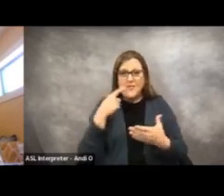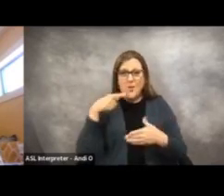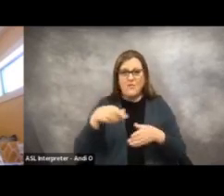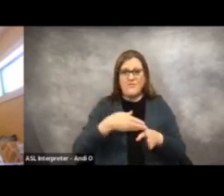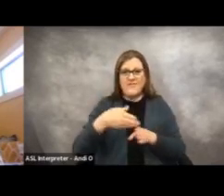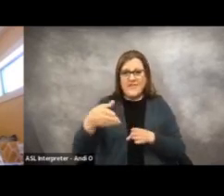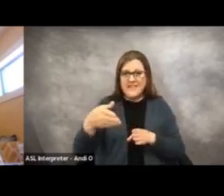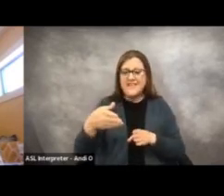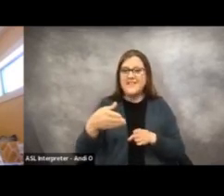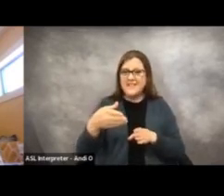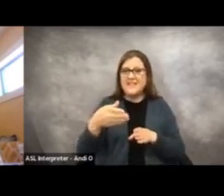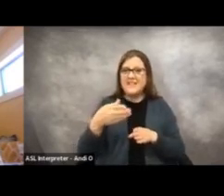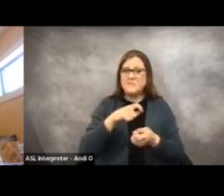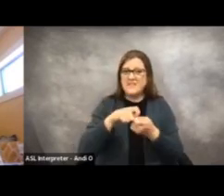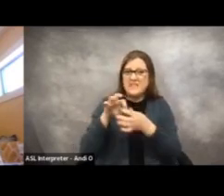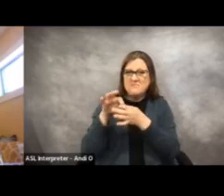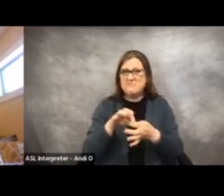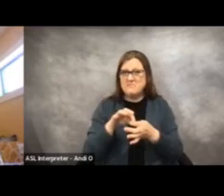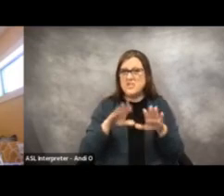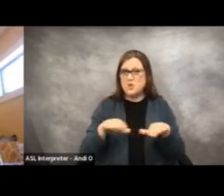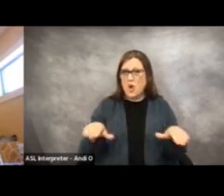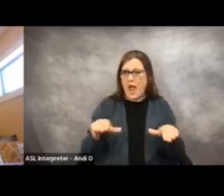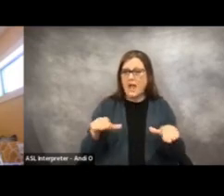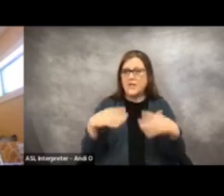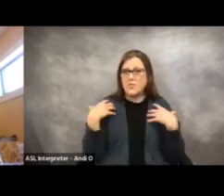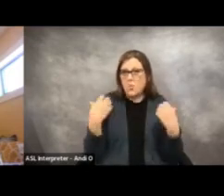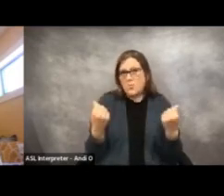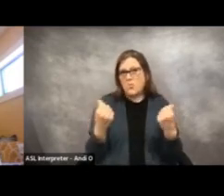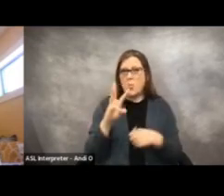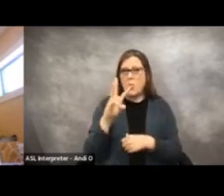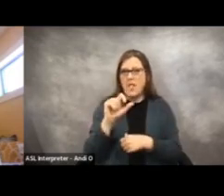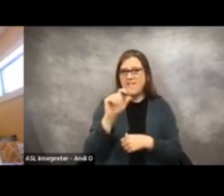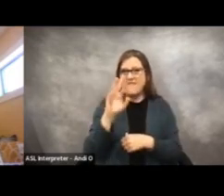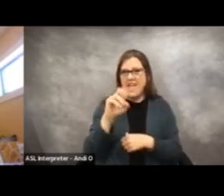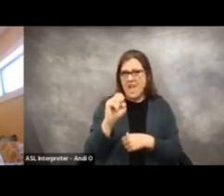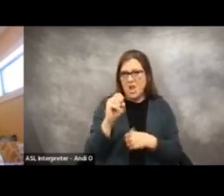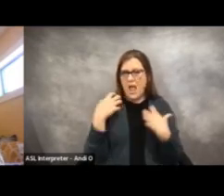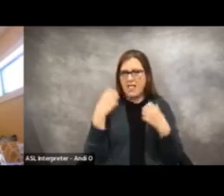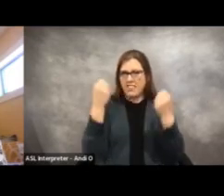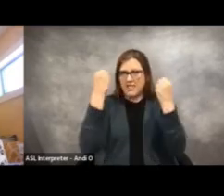especially as it relates to child welfare. And I learned a lot just by working through this process with them. So without